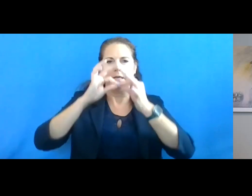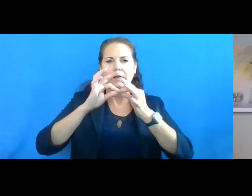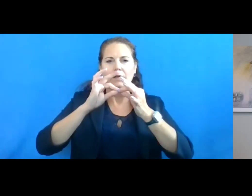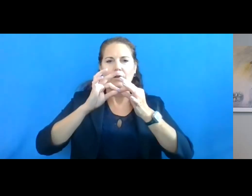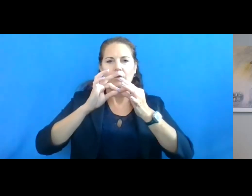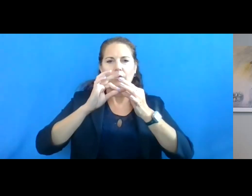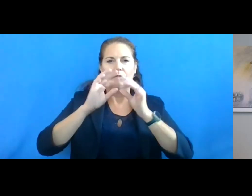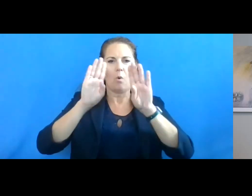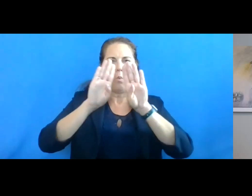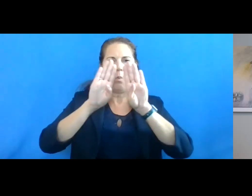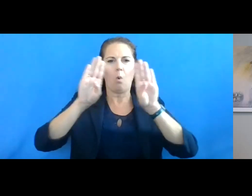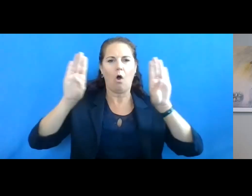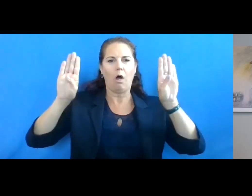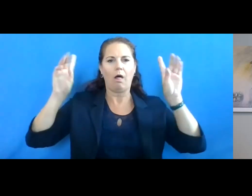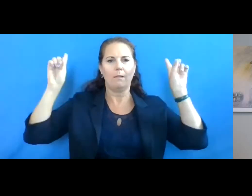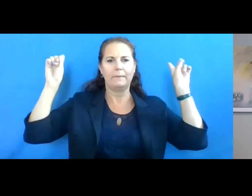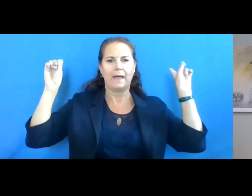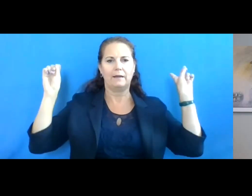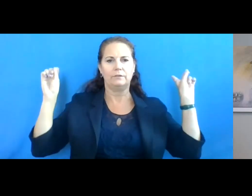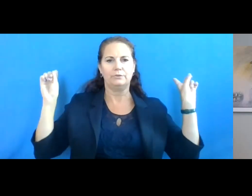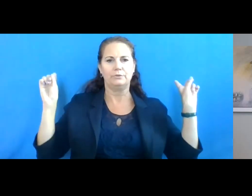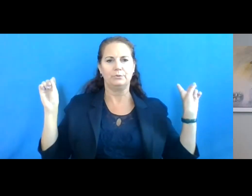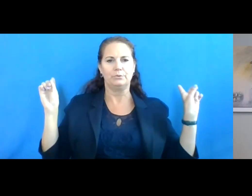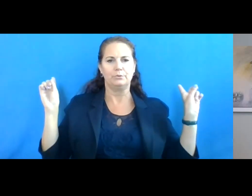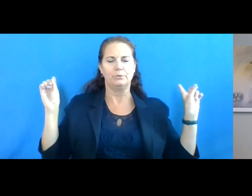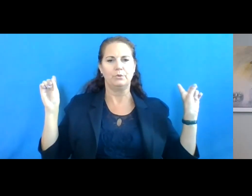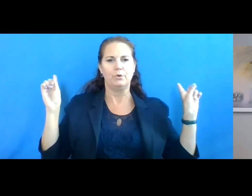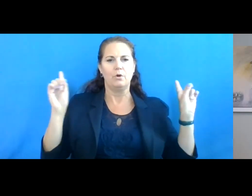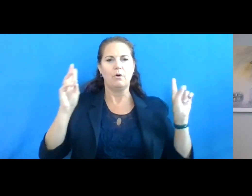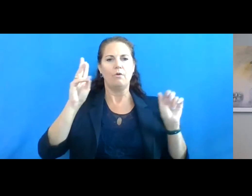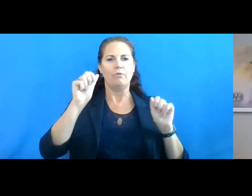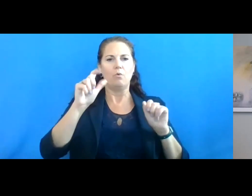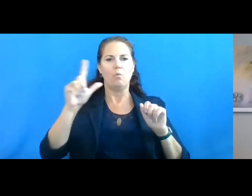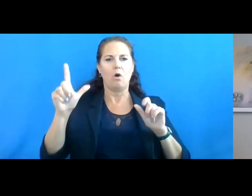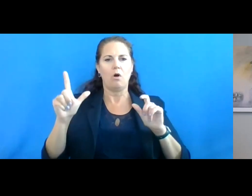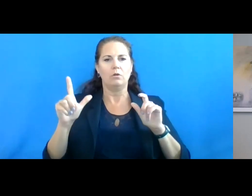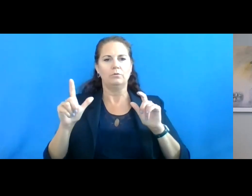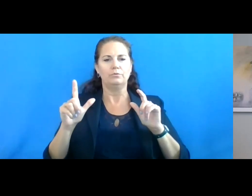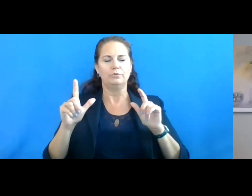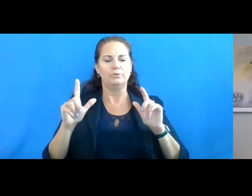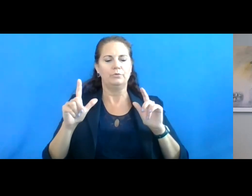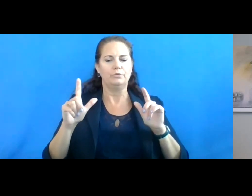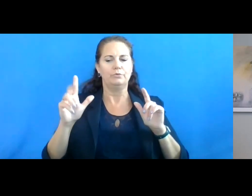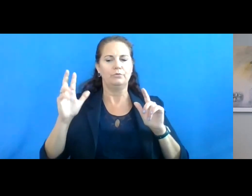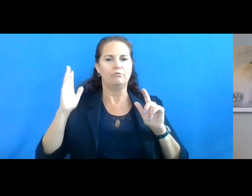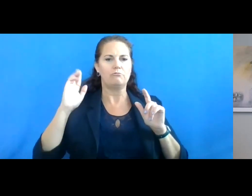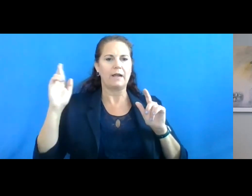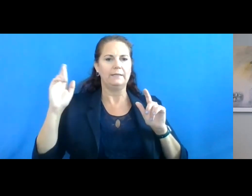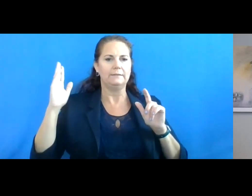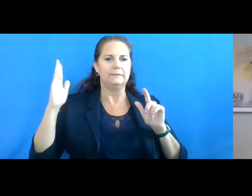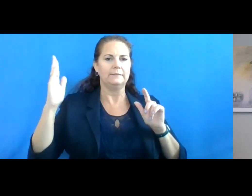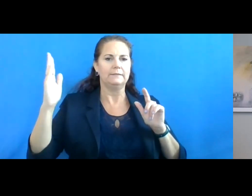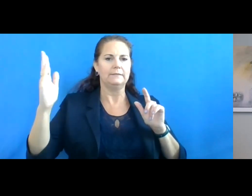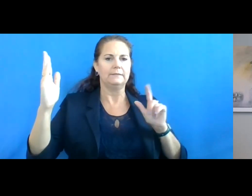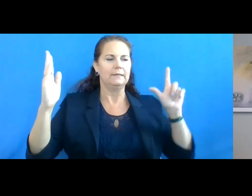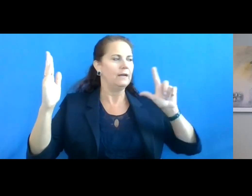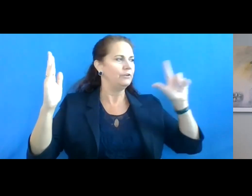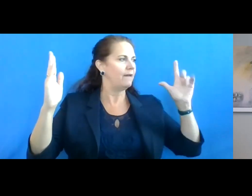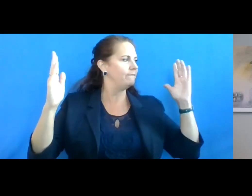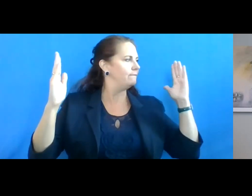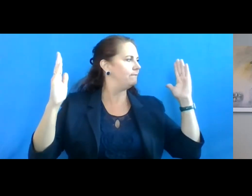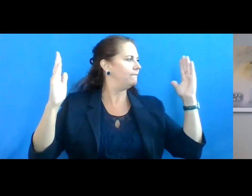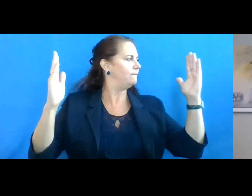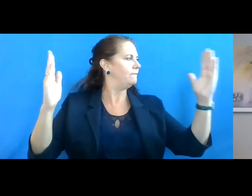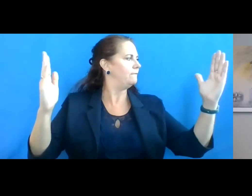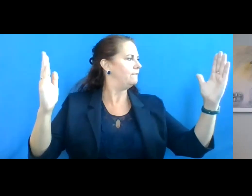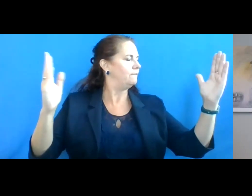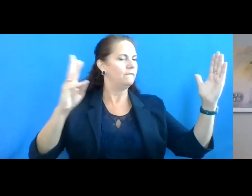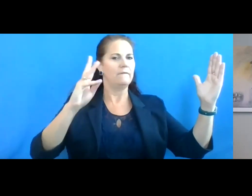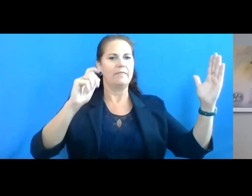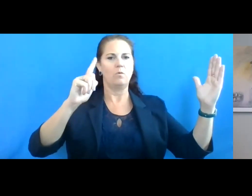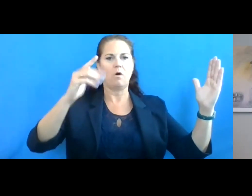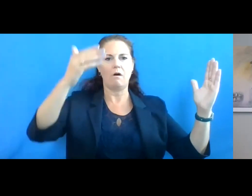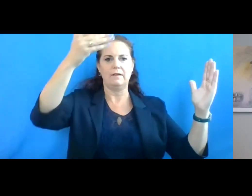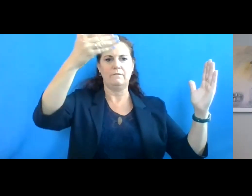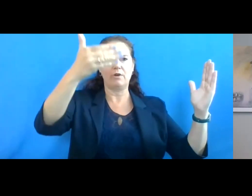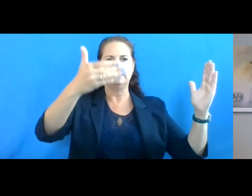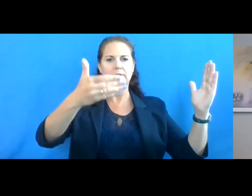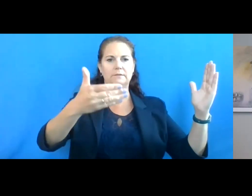you, the wall to your right and to your left and the wall straight in front of you.